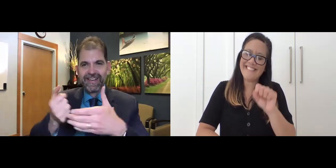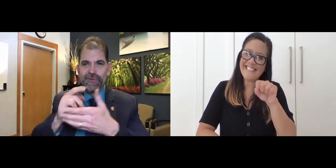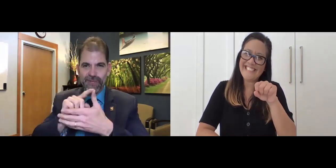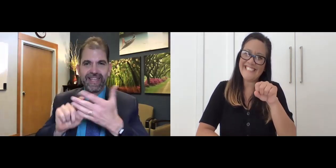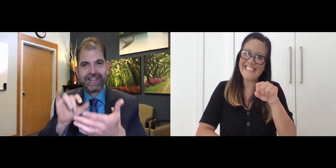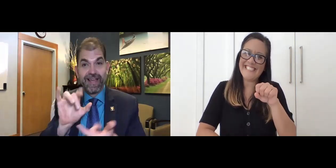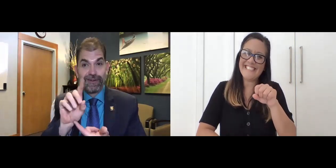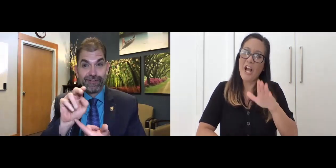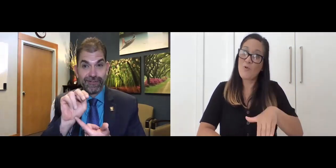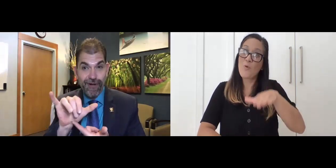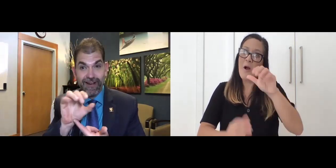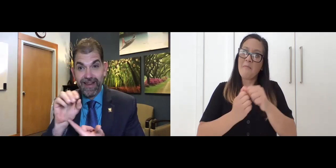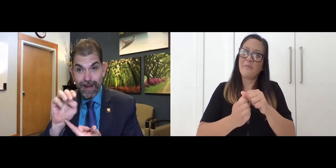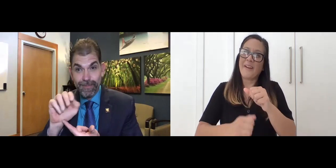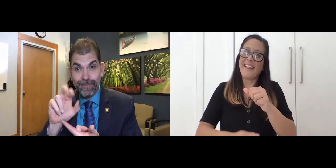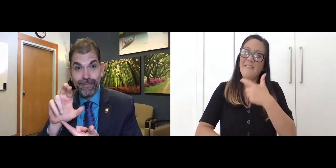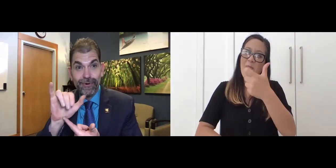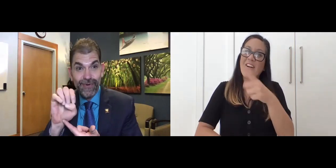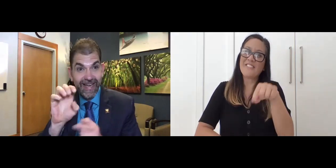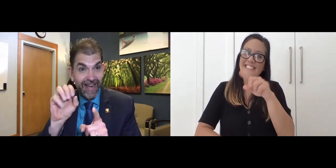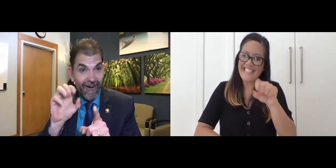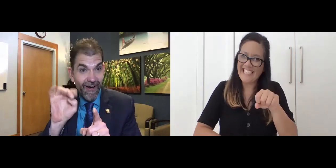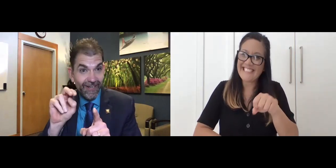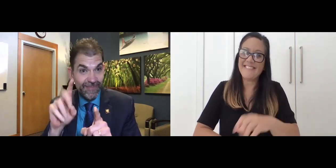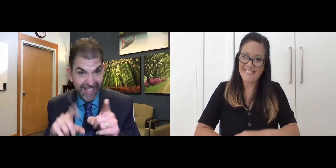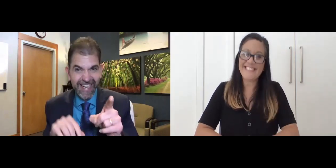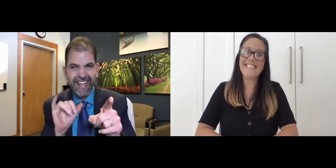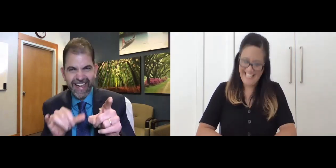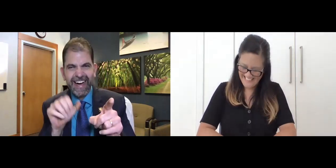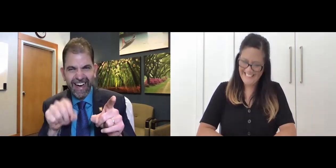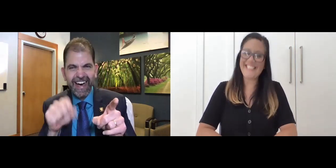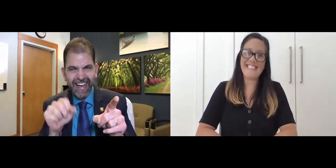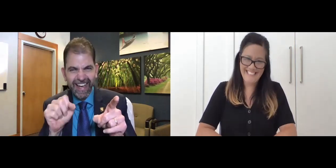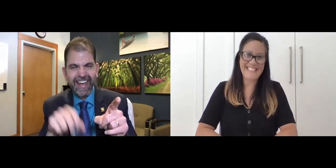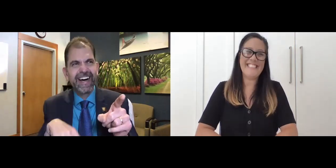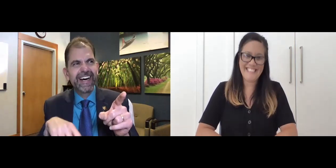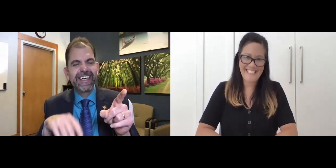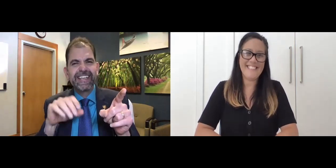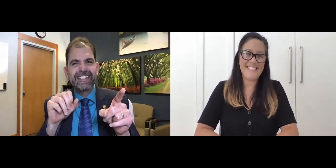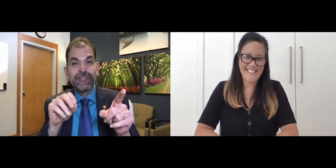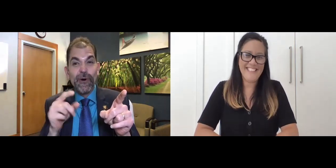Those musicians Donnie and Marie Osmond, they were very famous.